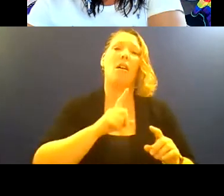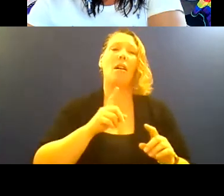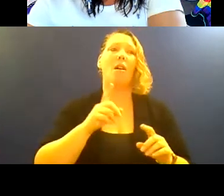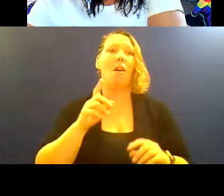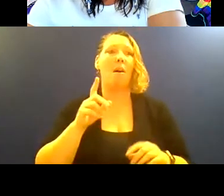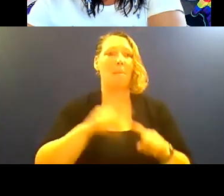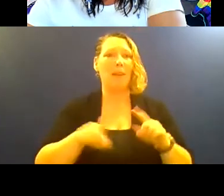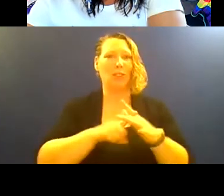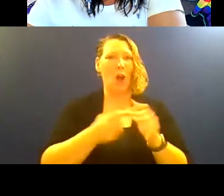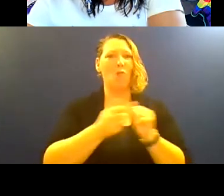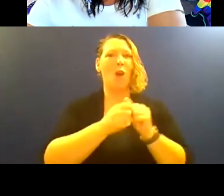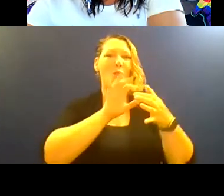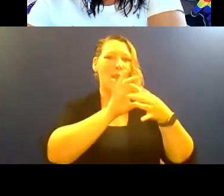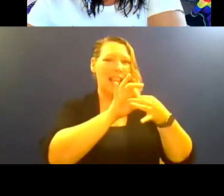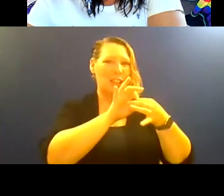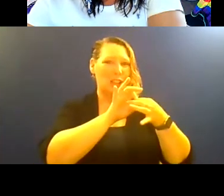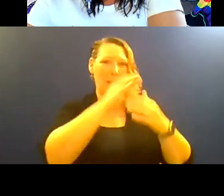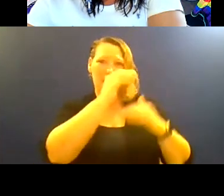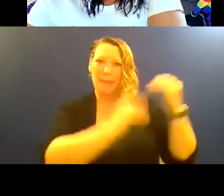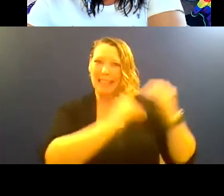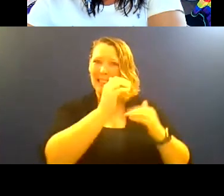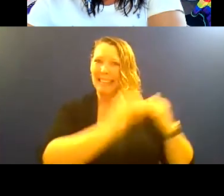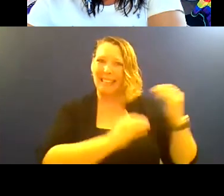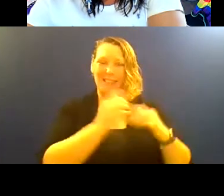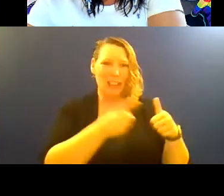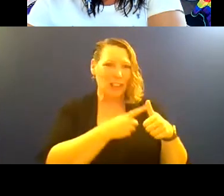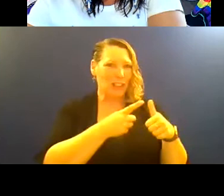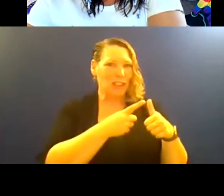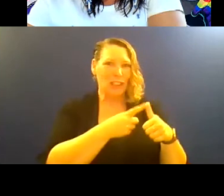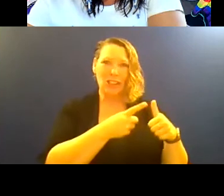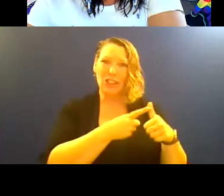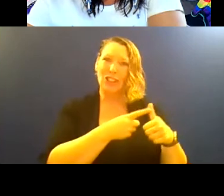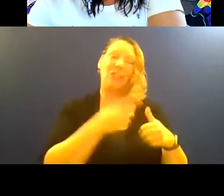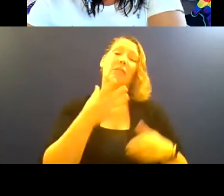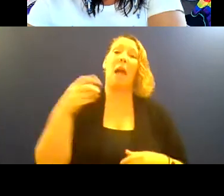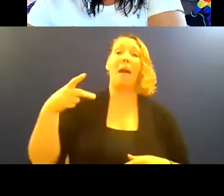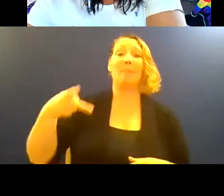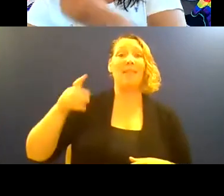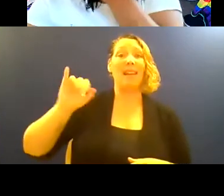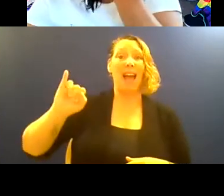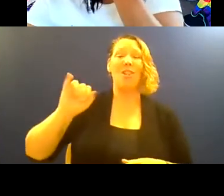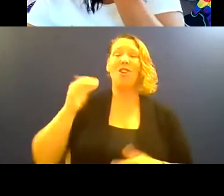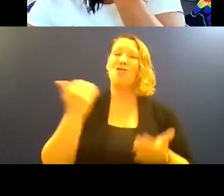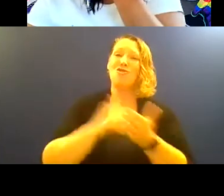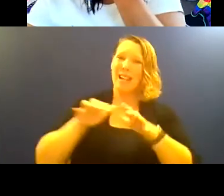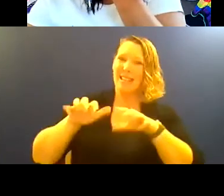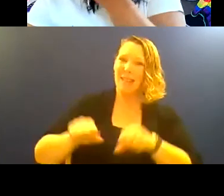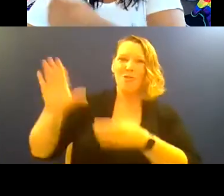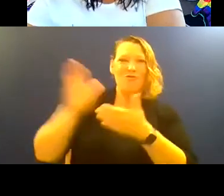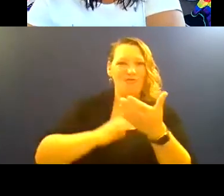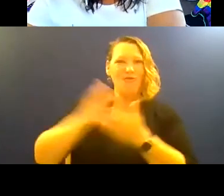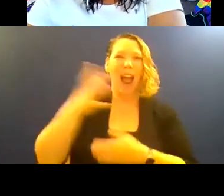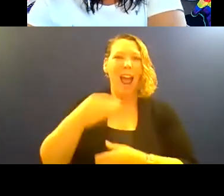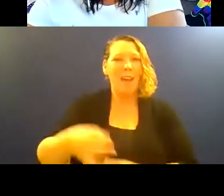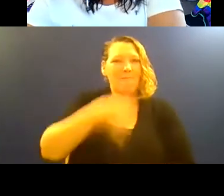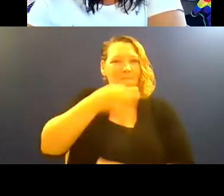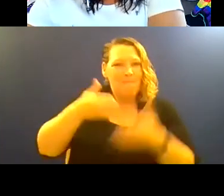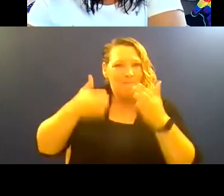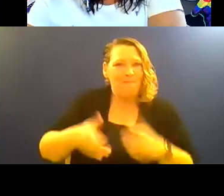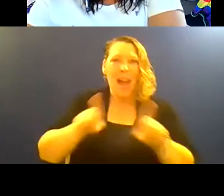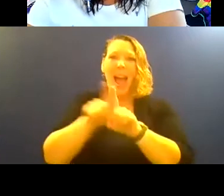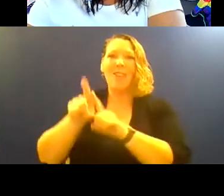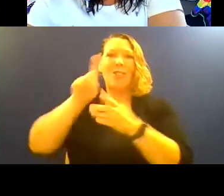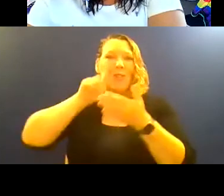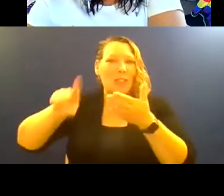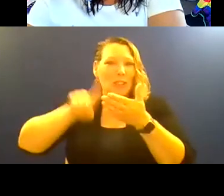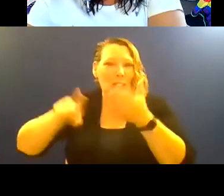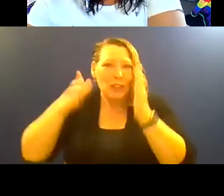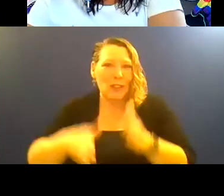But, but you know it all started with relationship building, it also starts with Pacific Islanders reclaiming their right and expertise as data scientists and researchers ourselves as well, right?